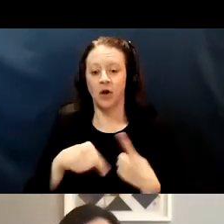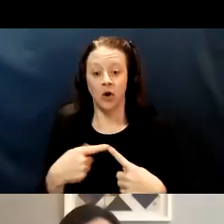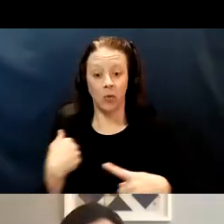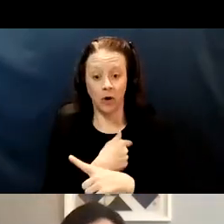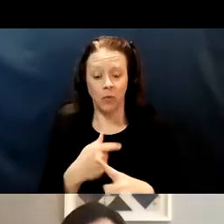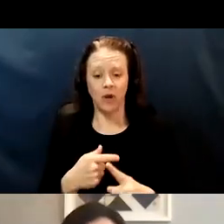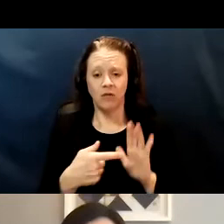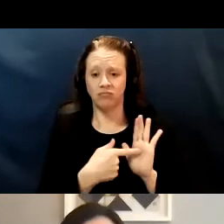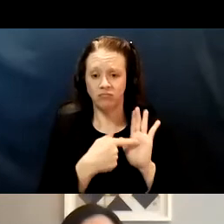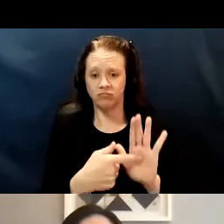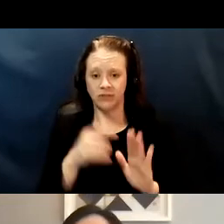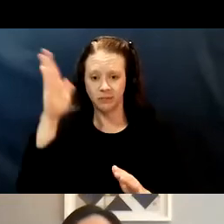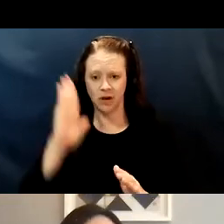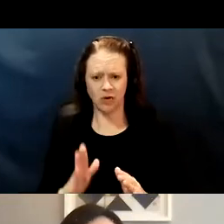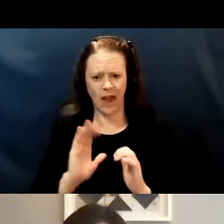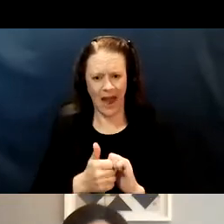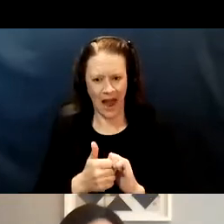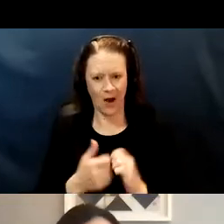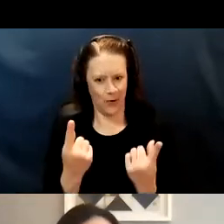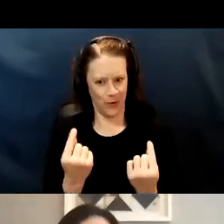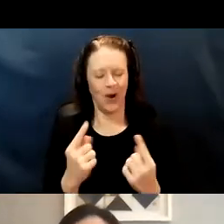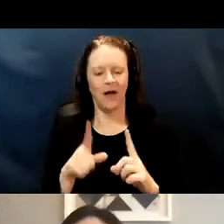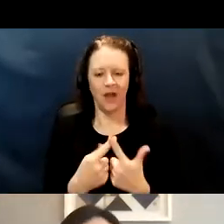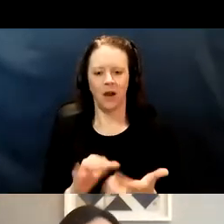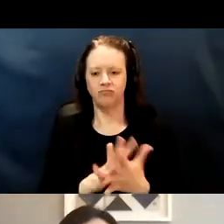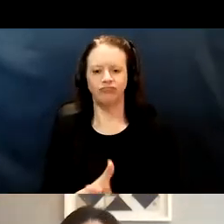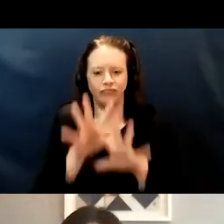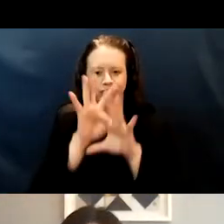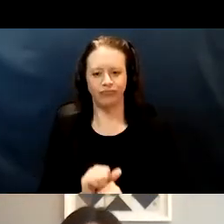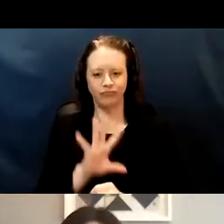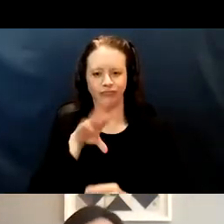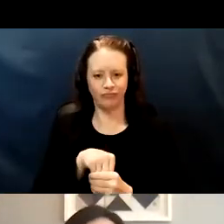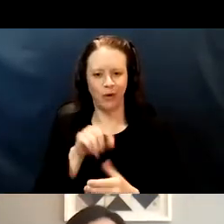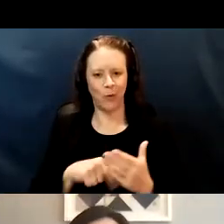an event for us, this will just become part of what we do. And